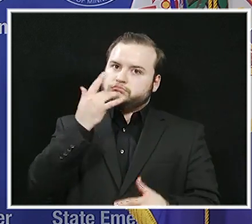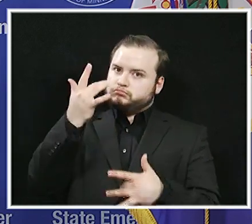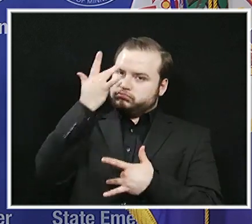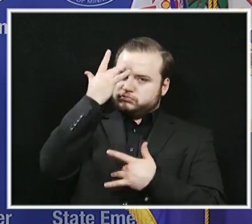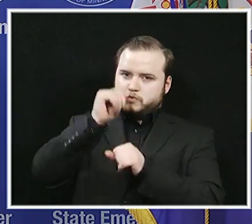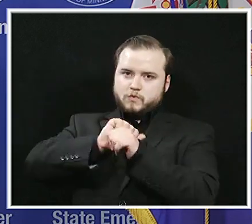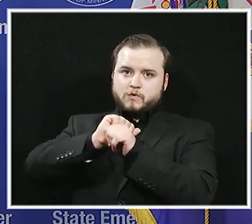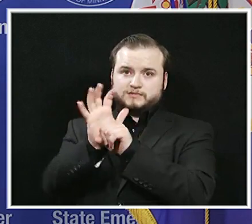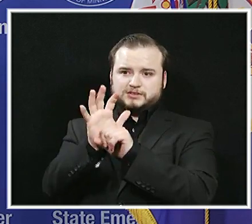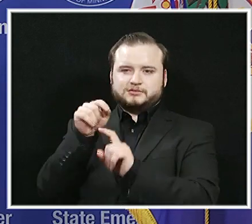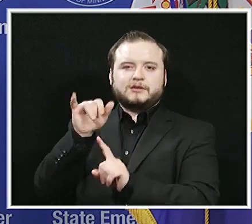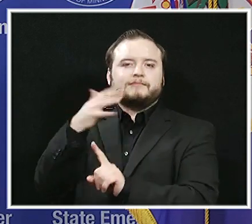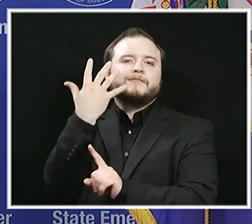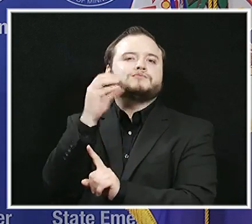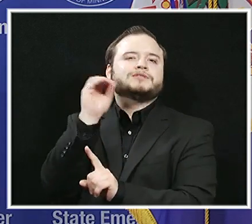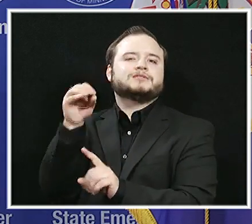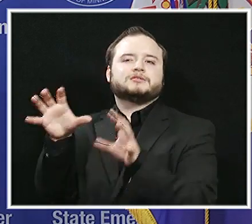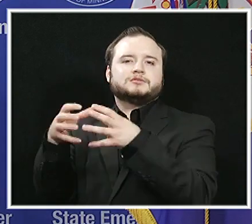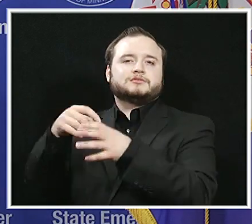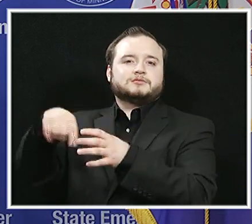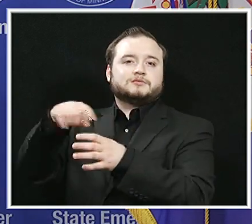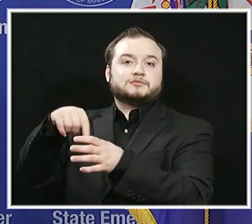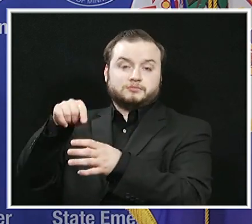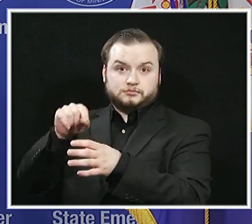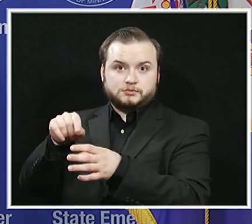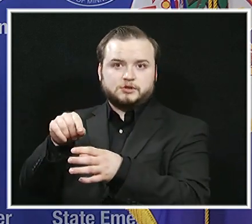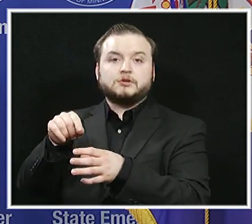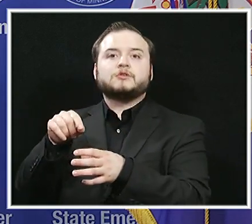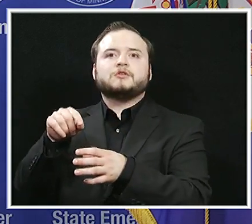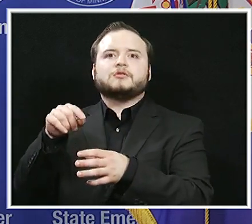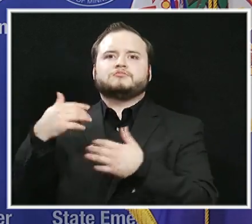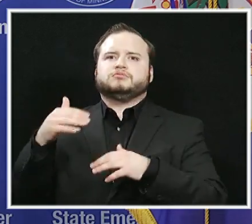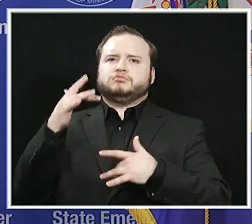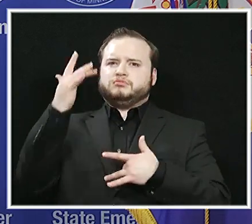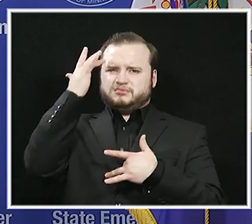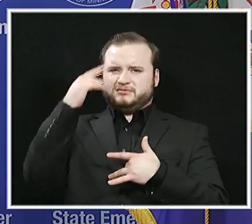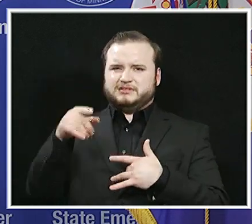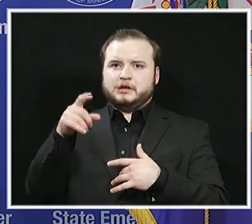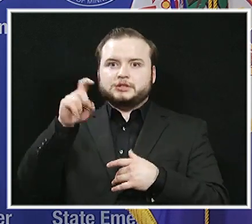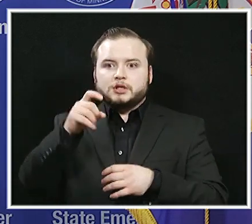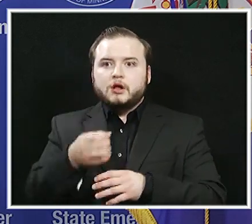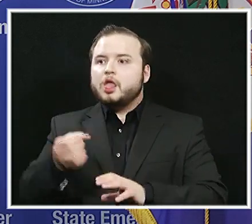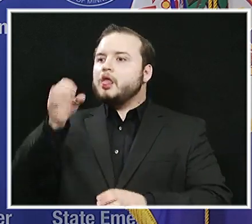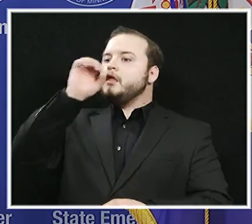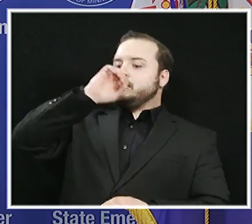that are most sick, those 5%, if we can significantly reduce the time they're in the hospital, their need to